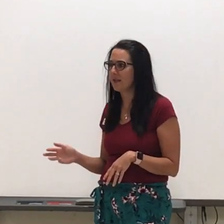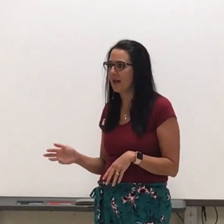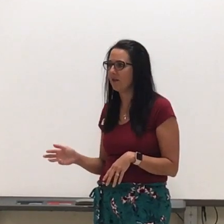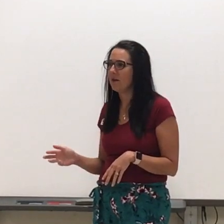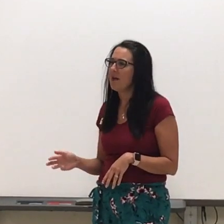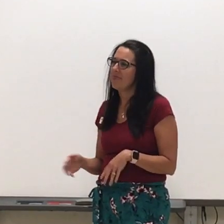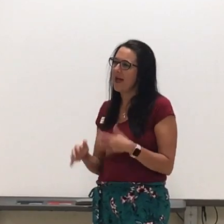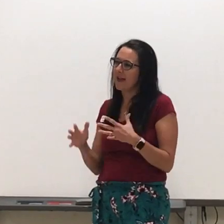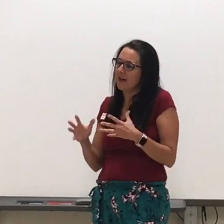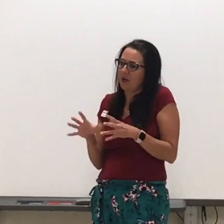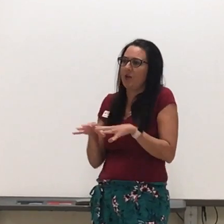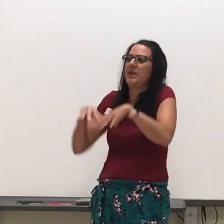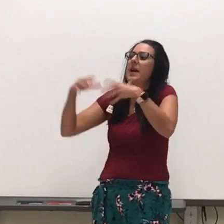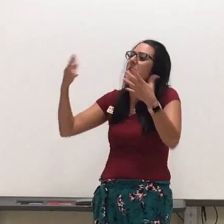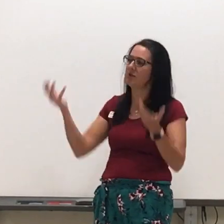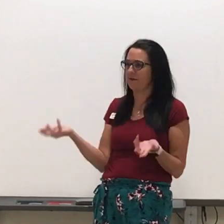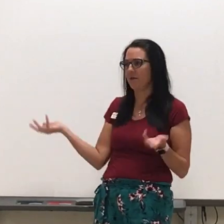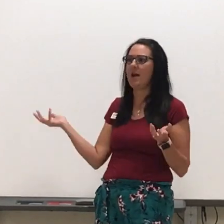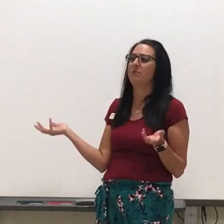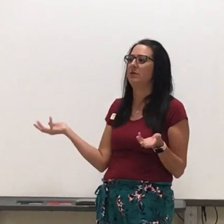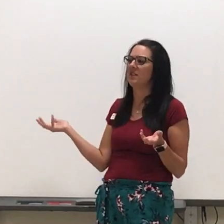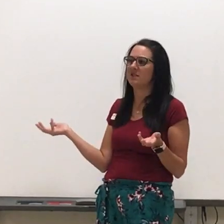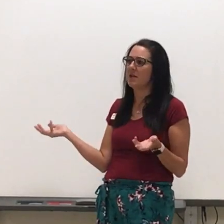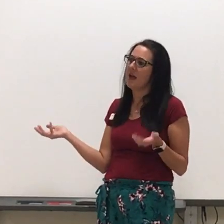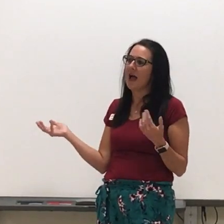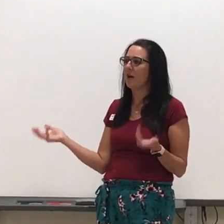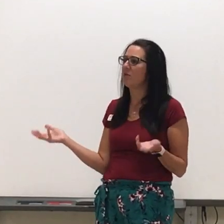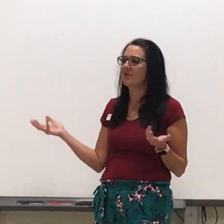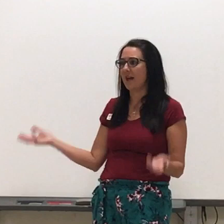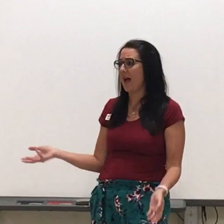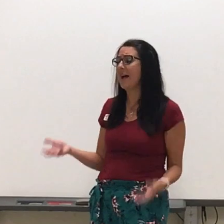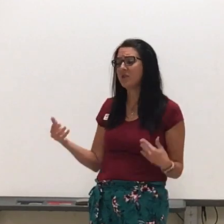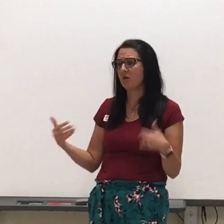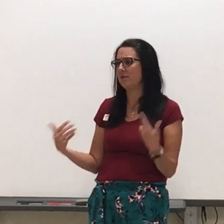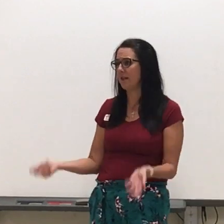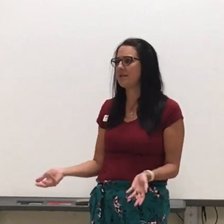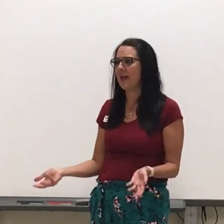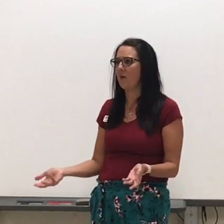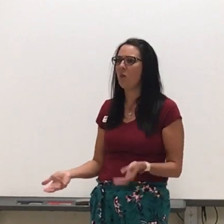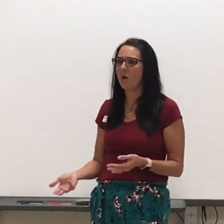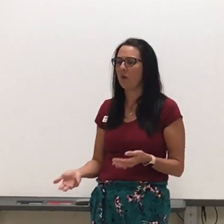together that kind of creates your vocab list I don't say I don't dictate what we